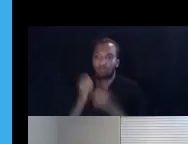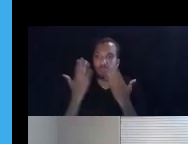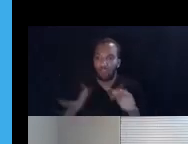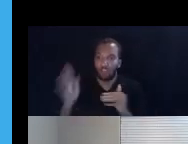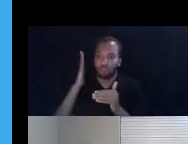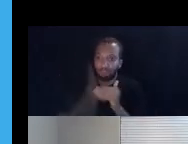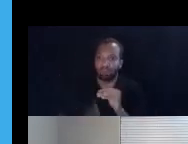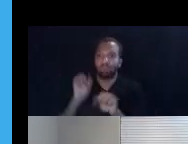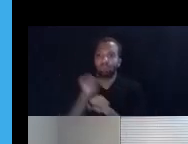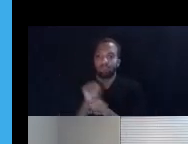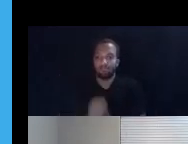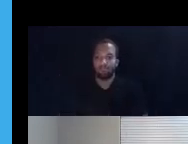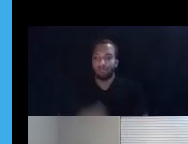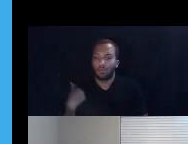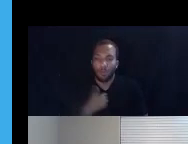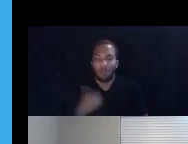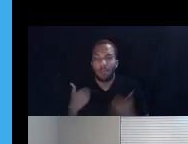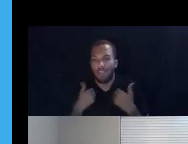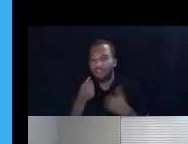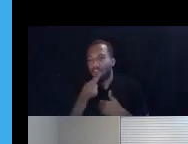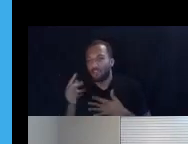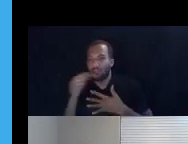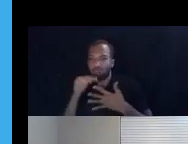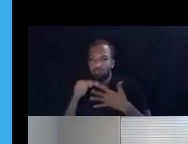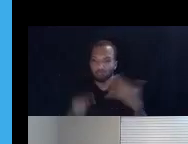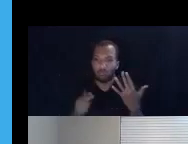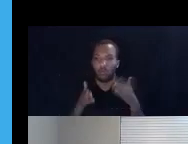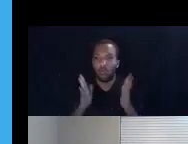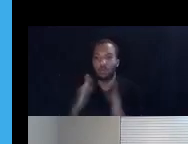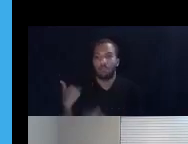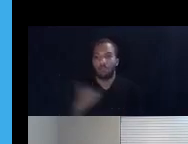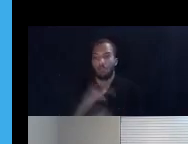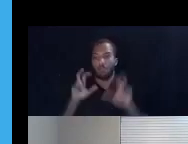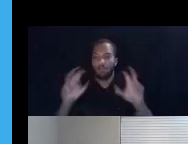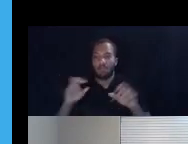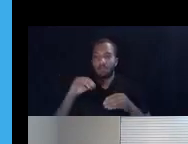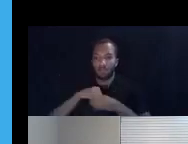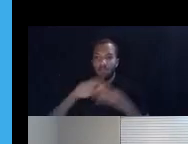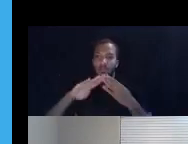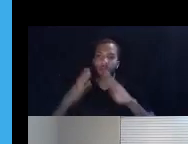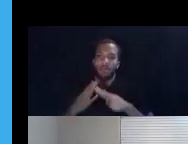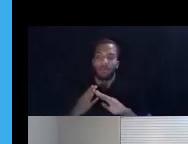through which we're really investing in our partners and the work that is taking place in our communities.